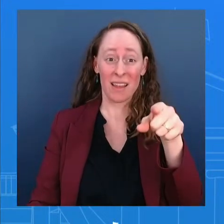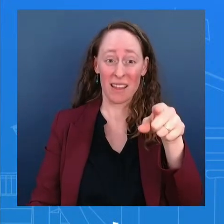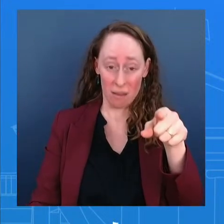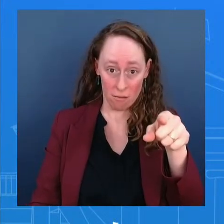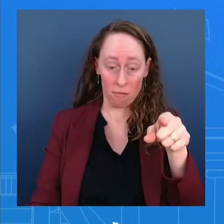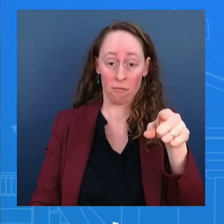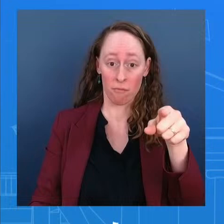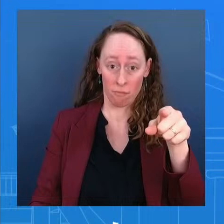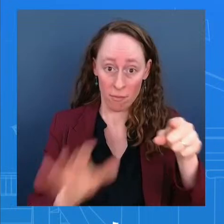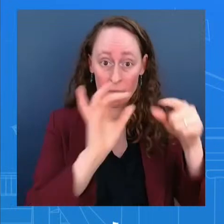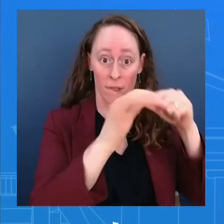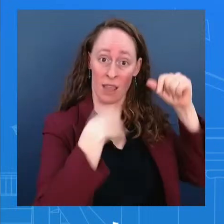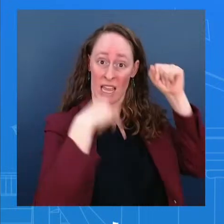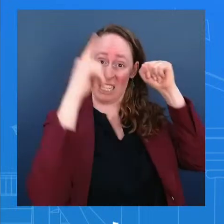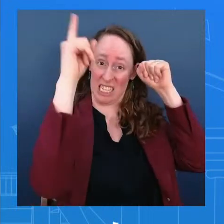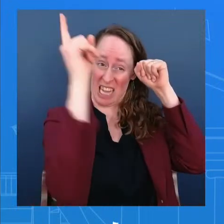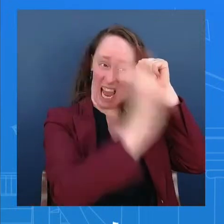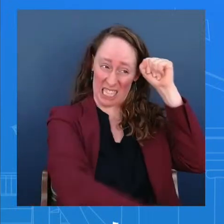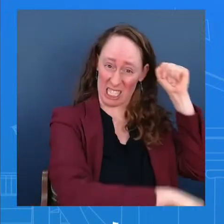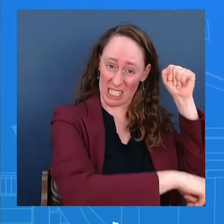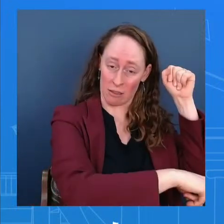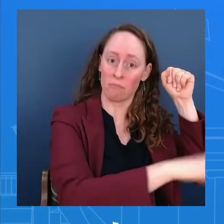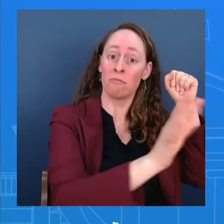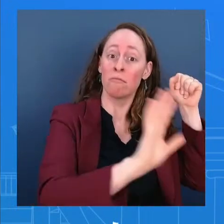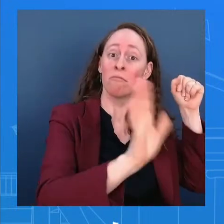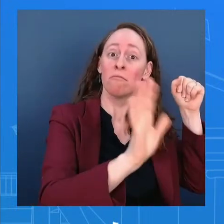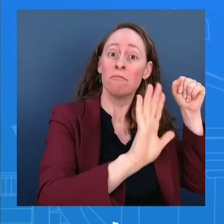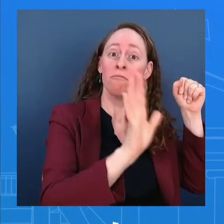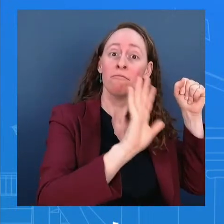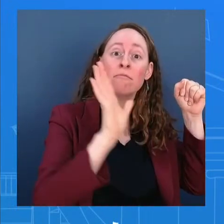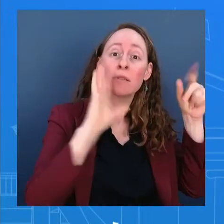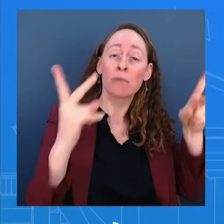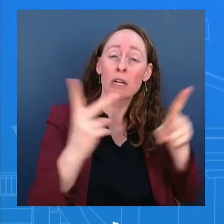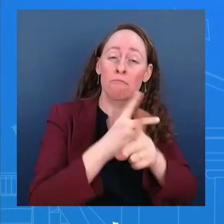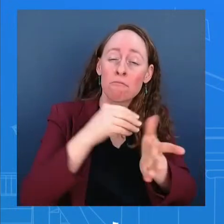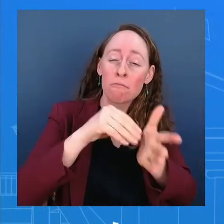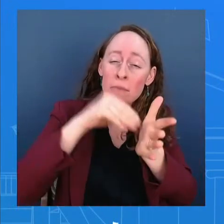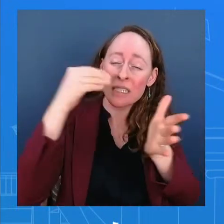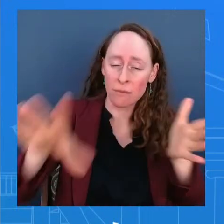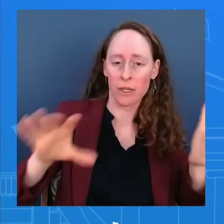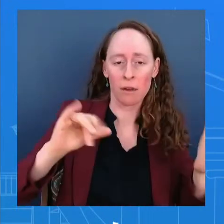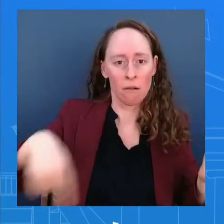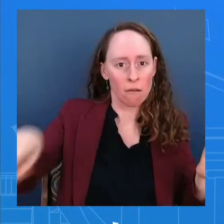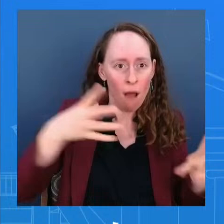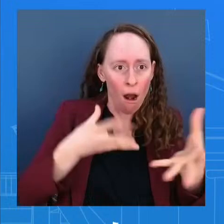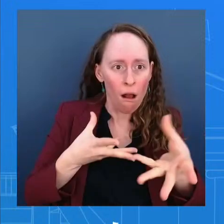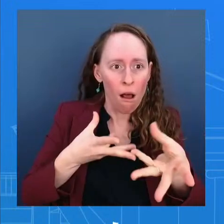to the American pocketbook and the American consumer. The price environment today is profoundly different.